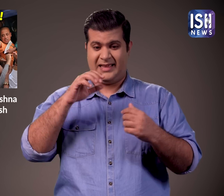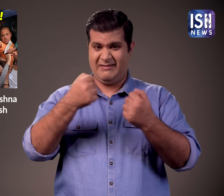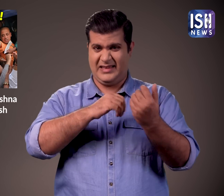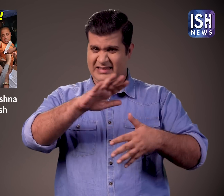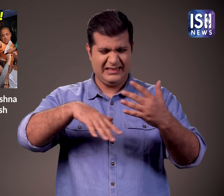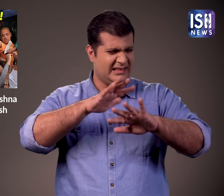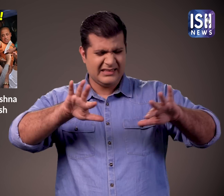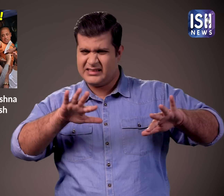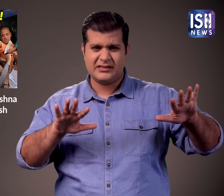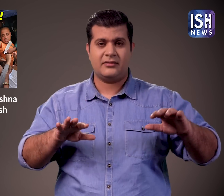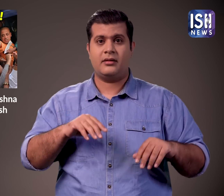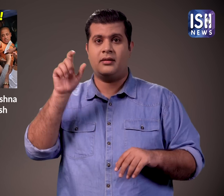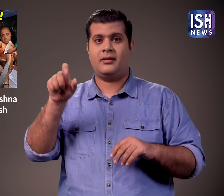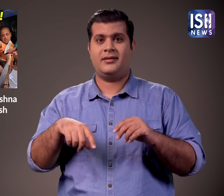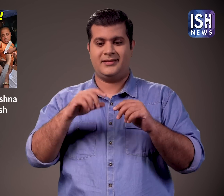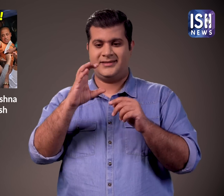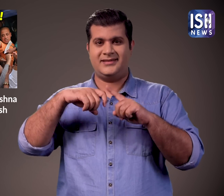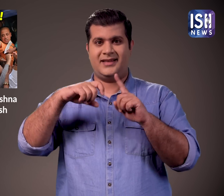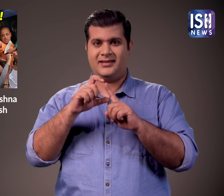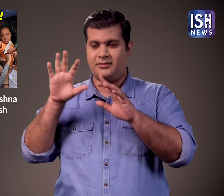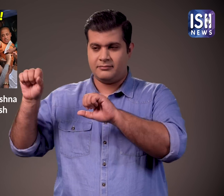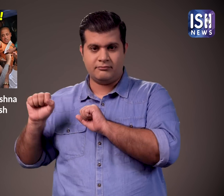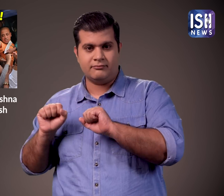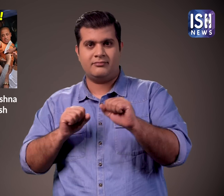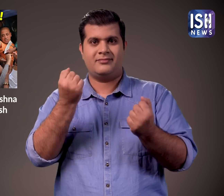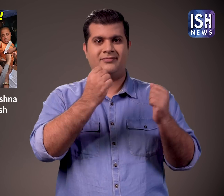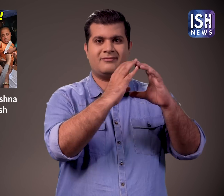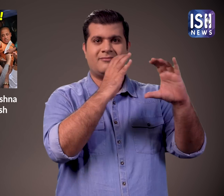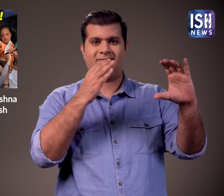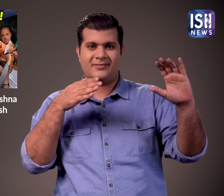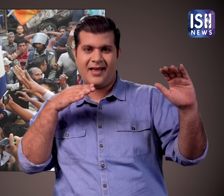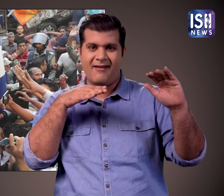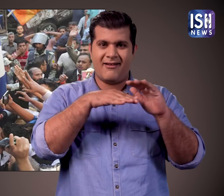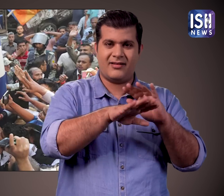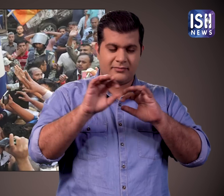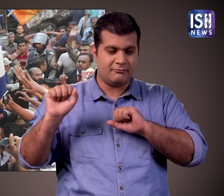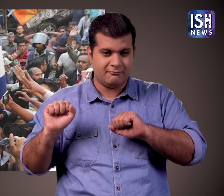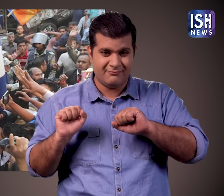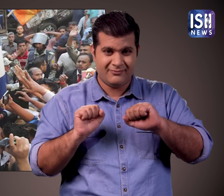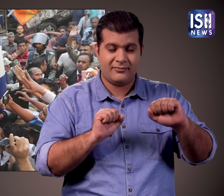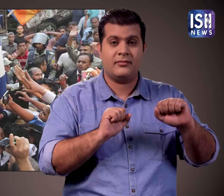Amid the clashes, when Das was being taken away into the police van,